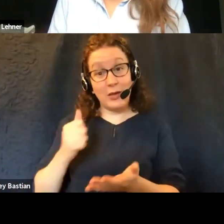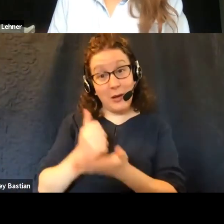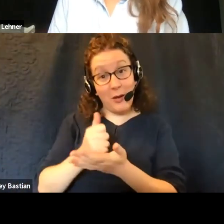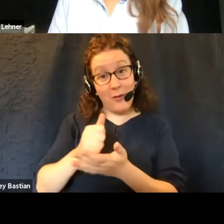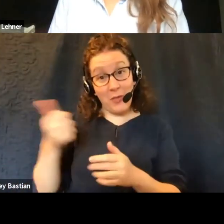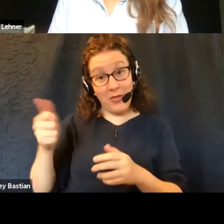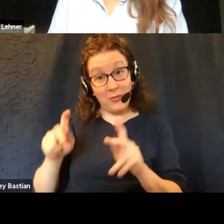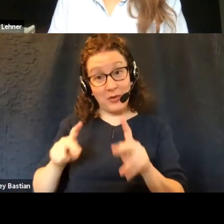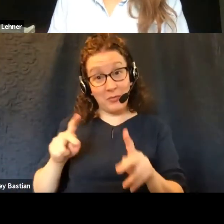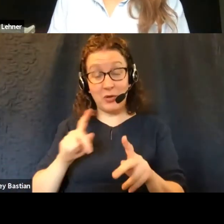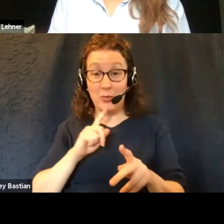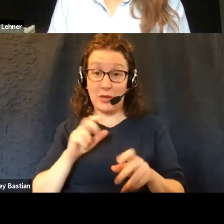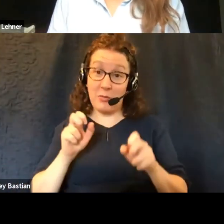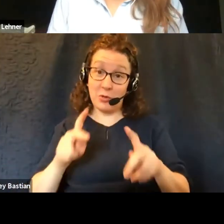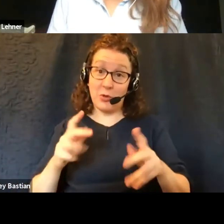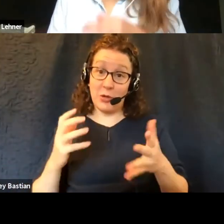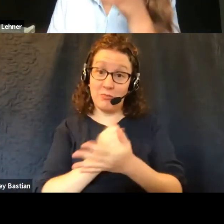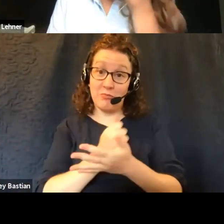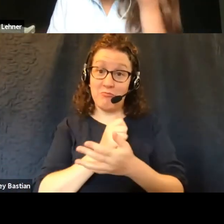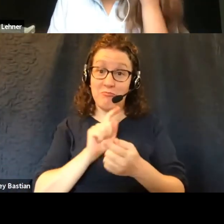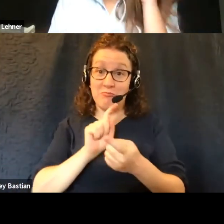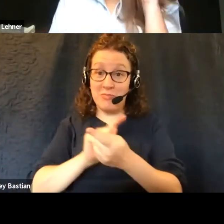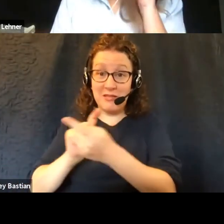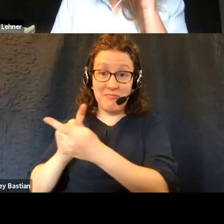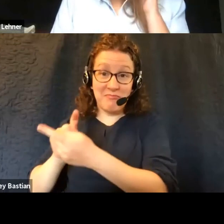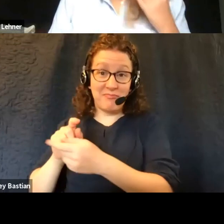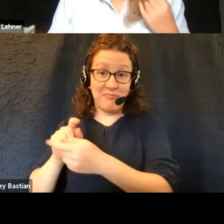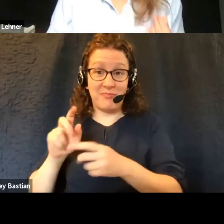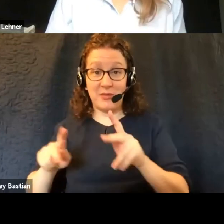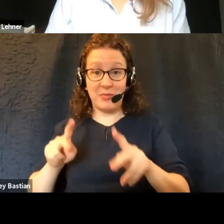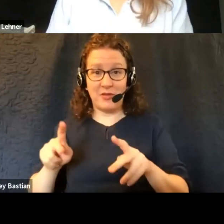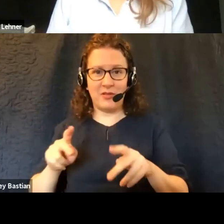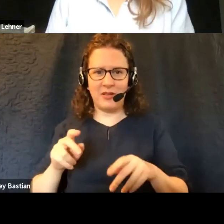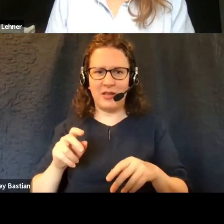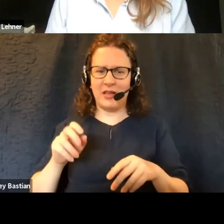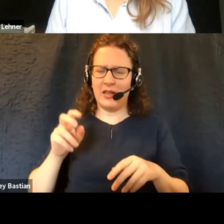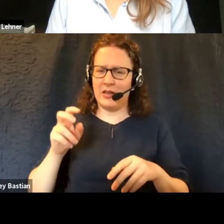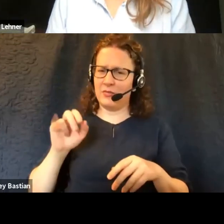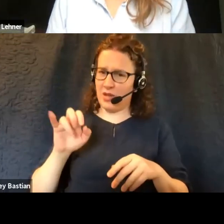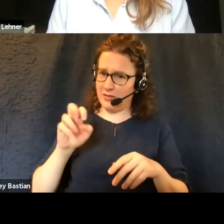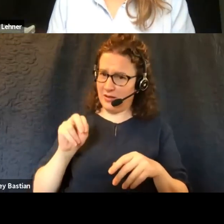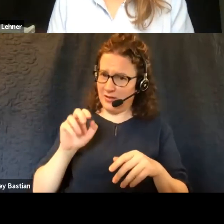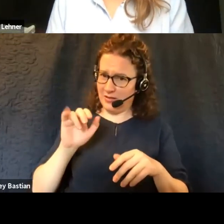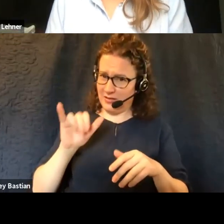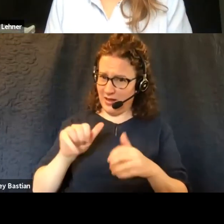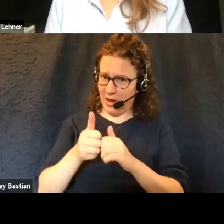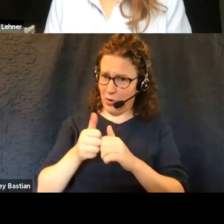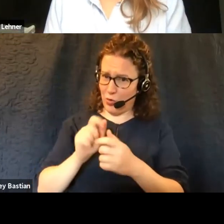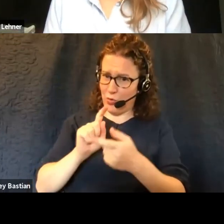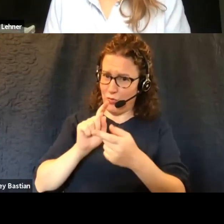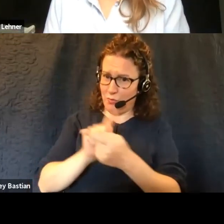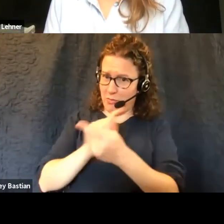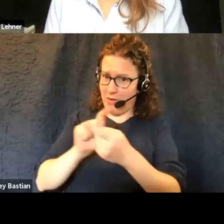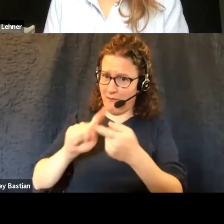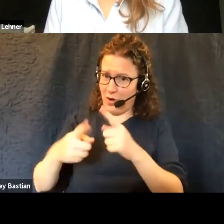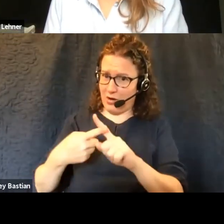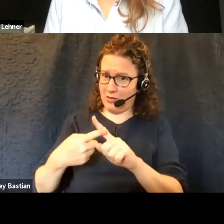Sounds like that is kind of how you have maybe been able to meet friends, Elisabeth, is that a fair characterization?